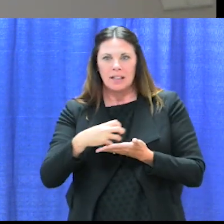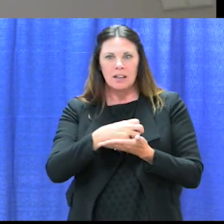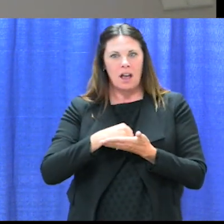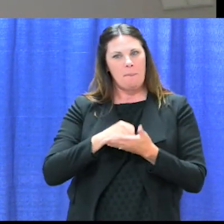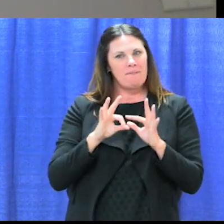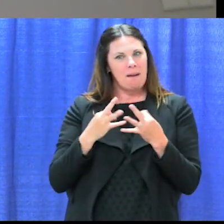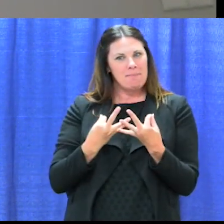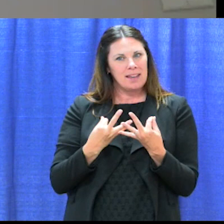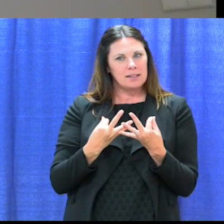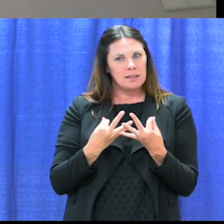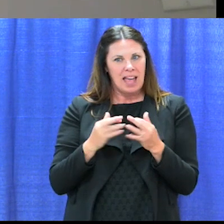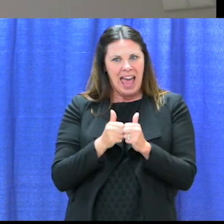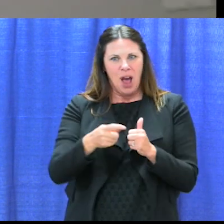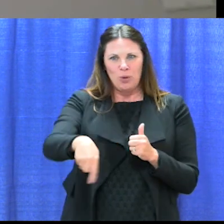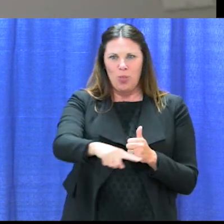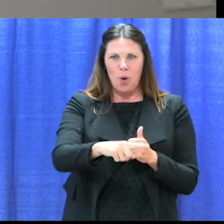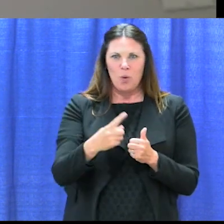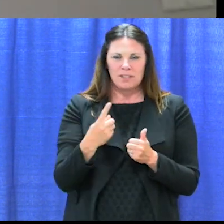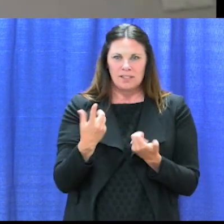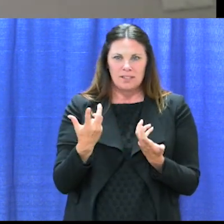actually know that these programs are available.